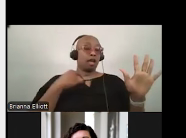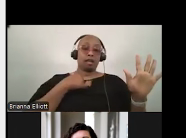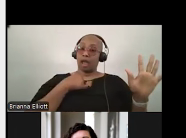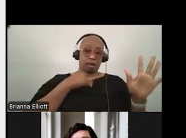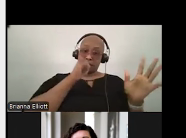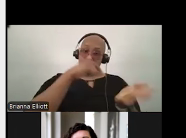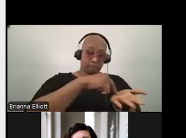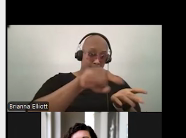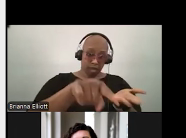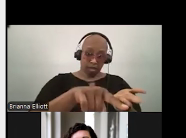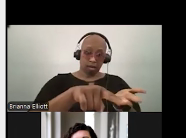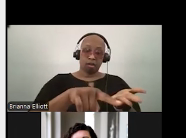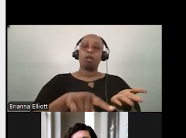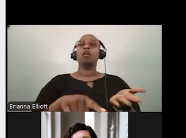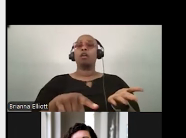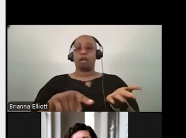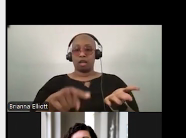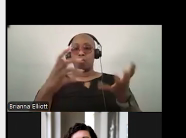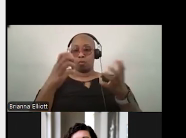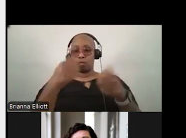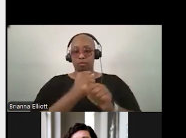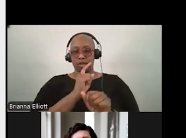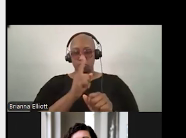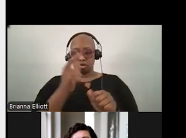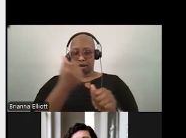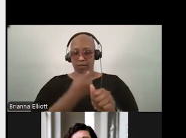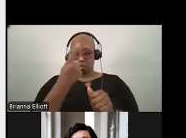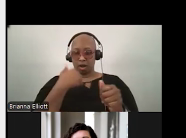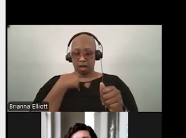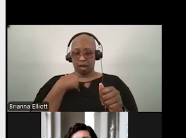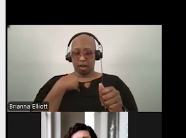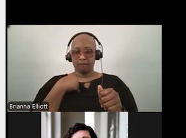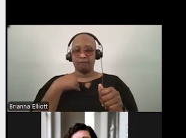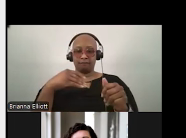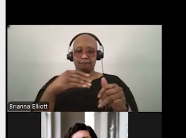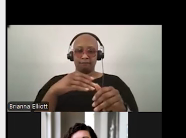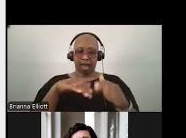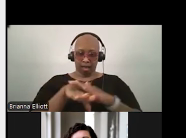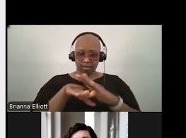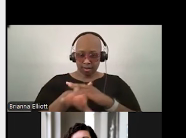to make sure everyone has the access that they need. So when we're using something like Acrobat